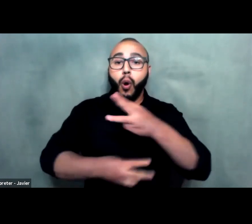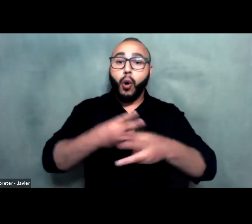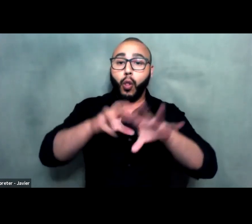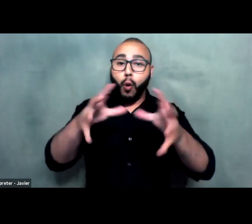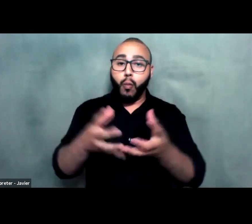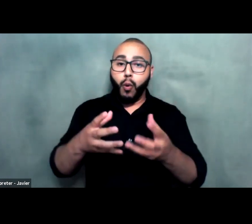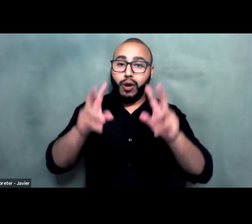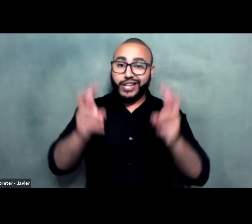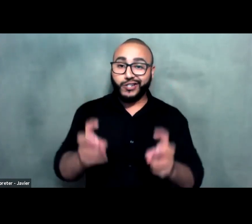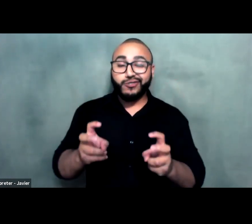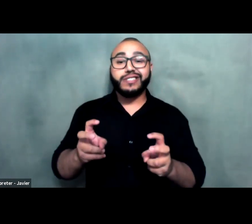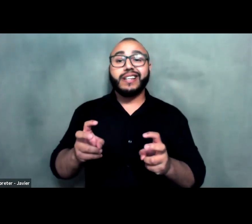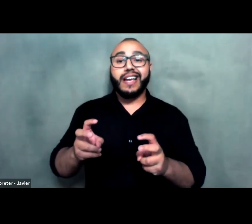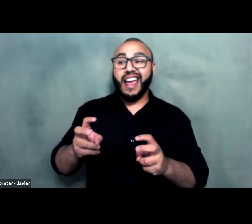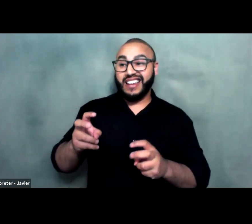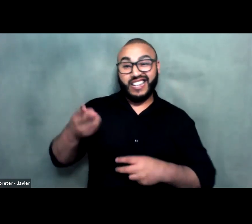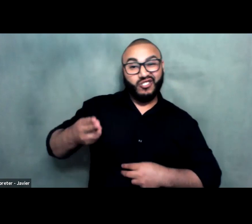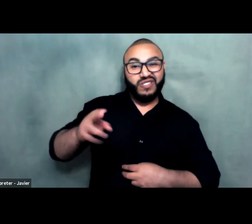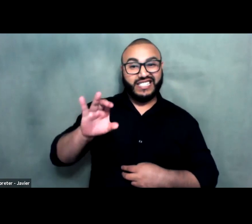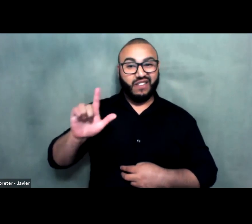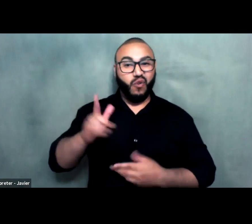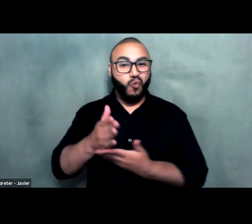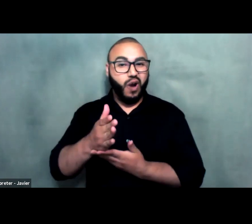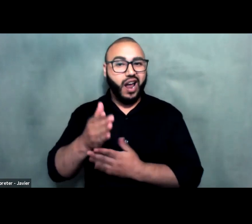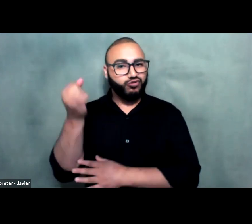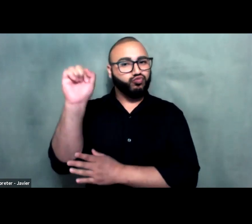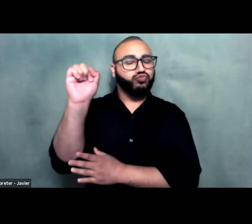civil rights movement. And in all these classes, Paul focuses on the role that